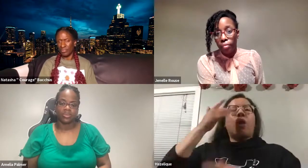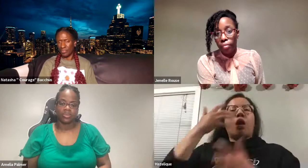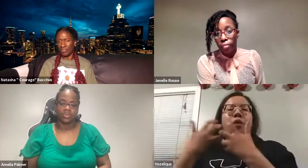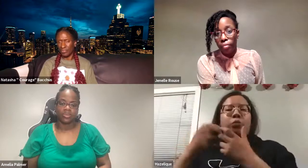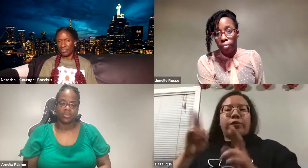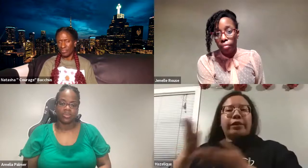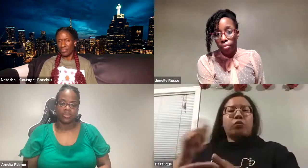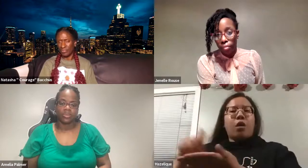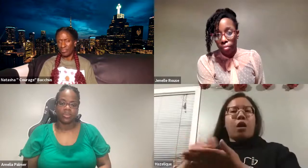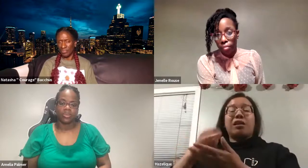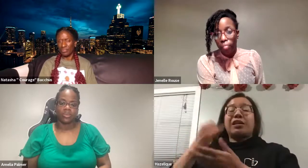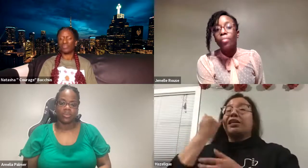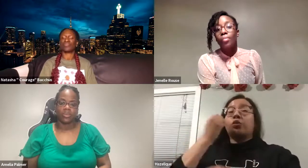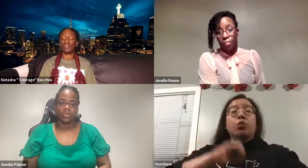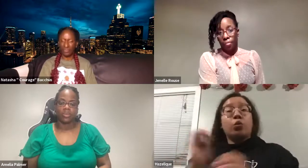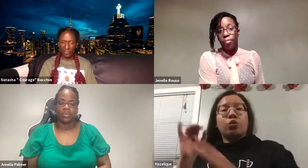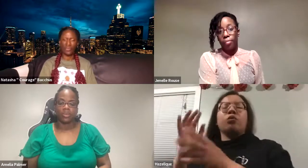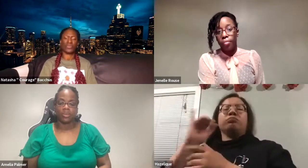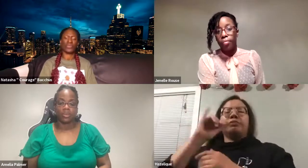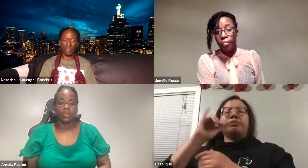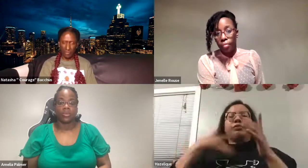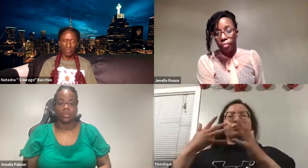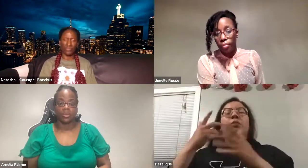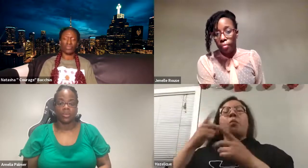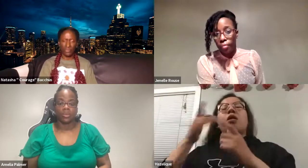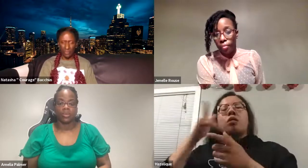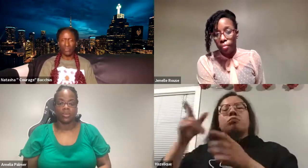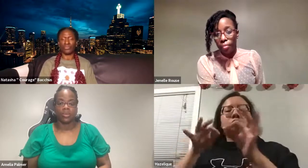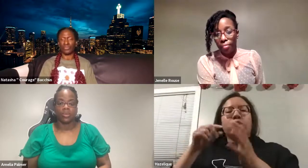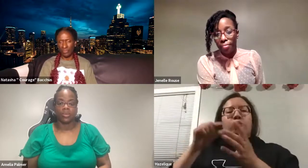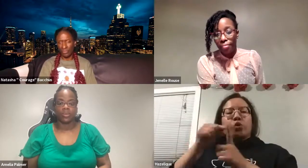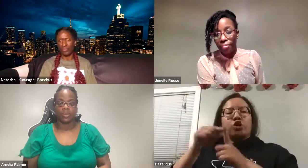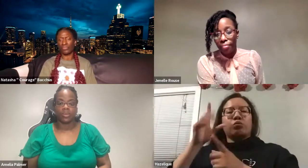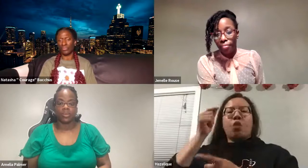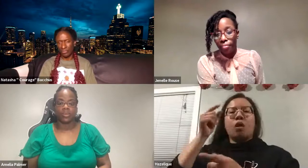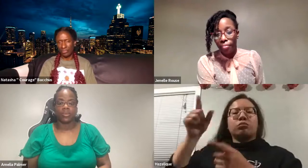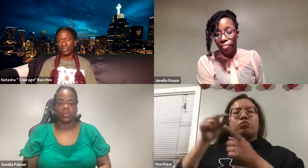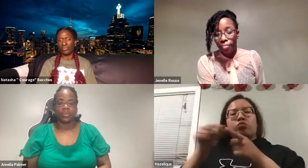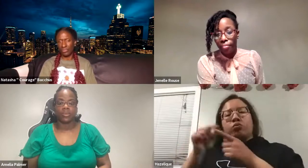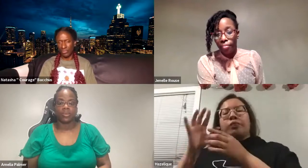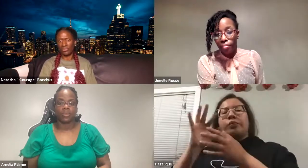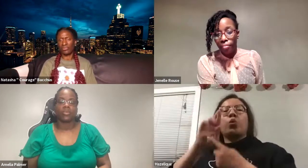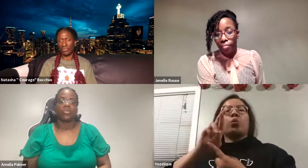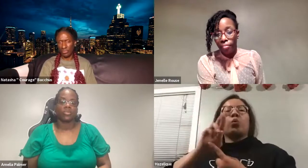and so for me being able to accommodate that style and writing it down